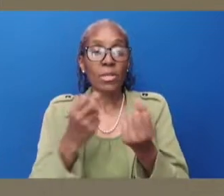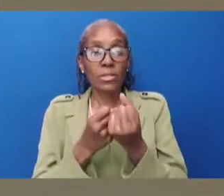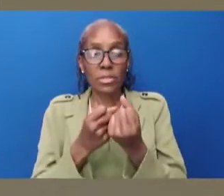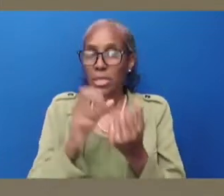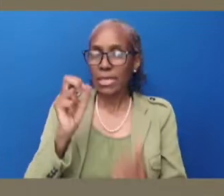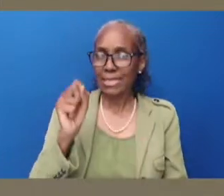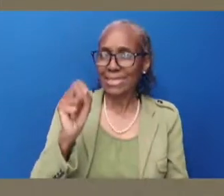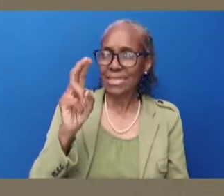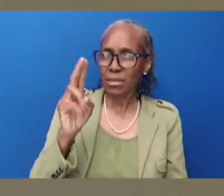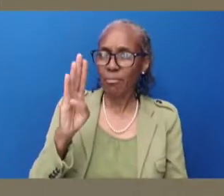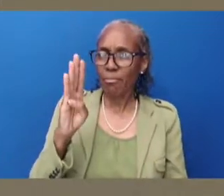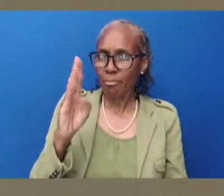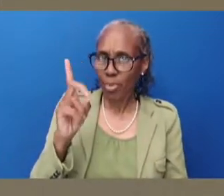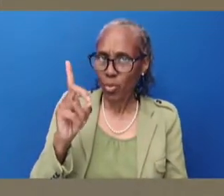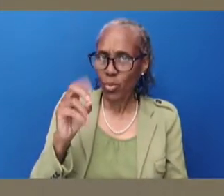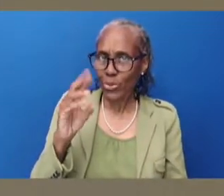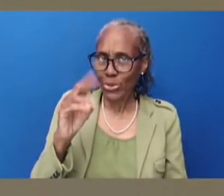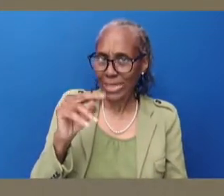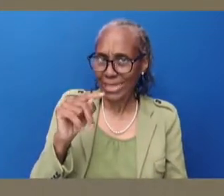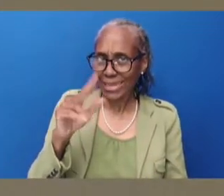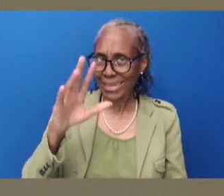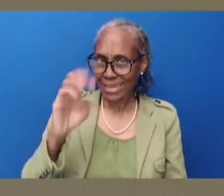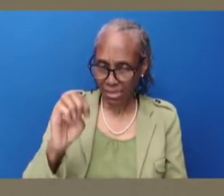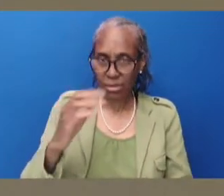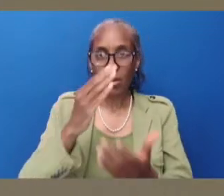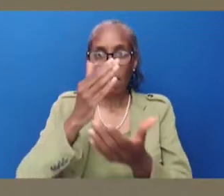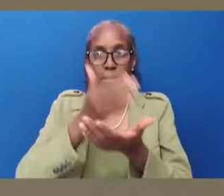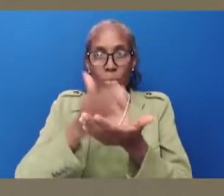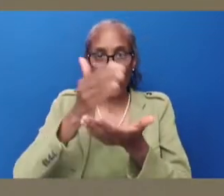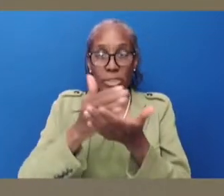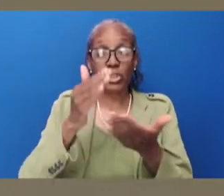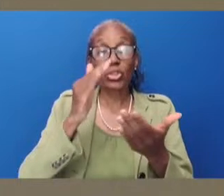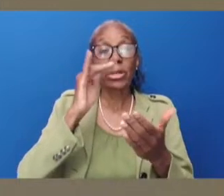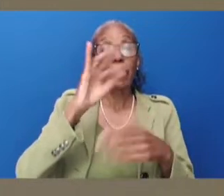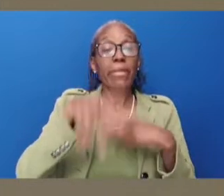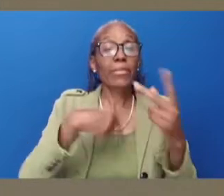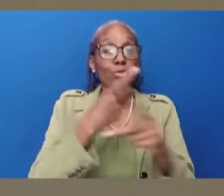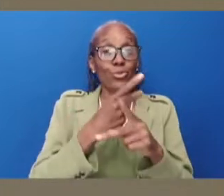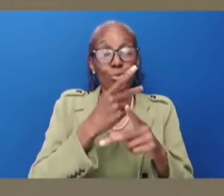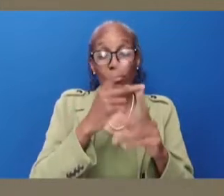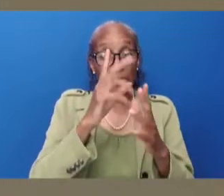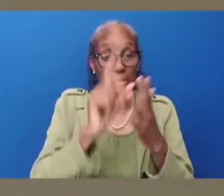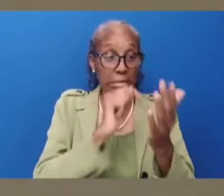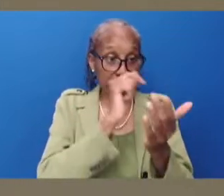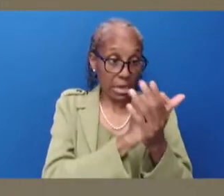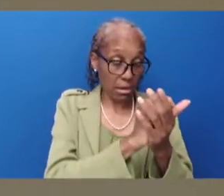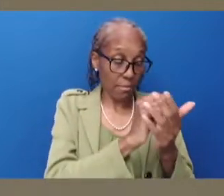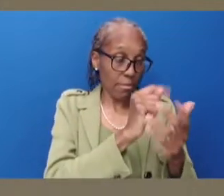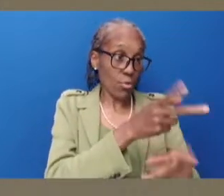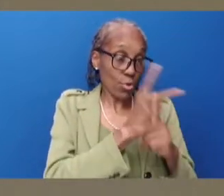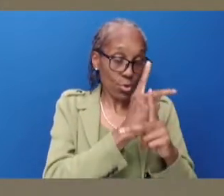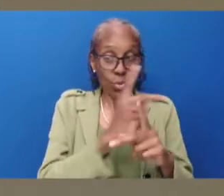MILLION DOLLARS IN THE FORM OF A